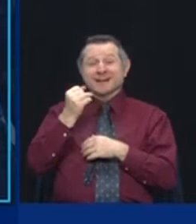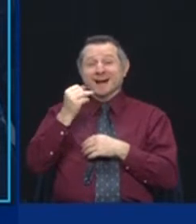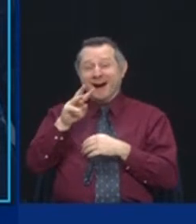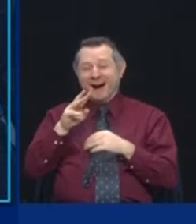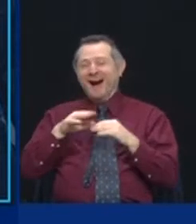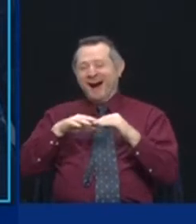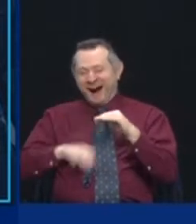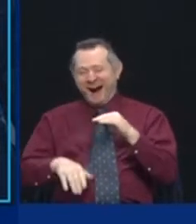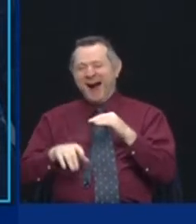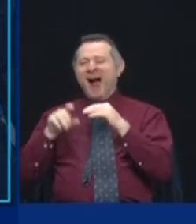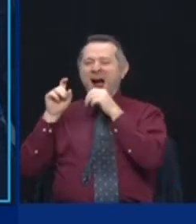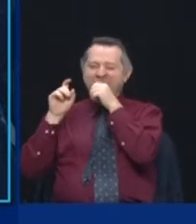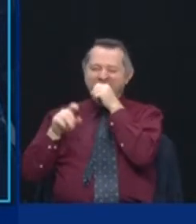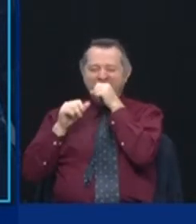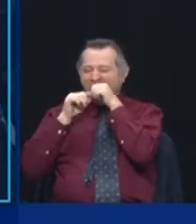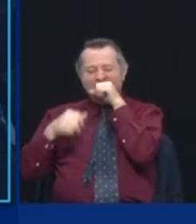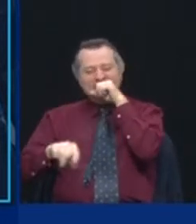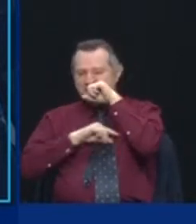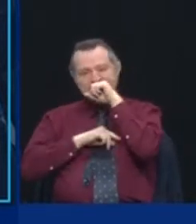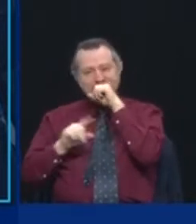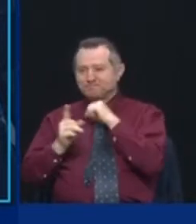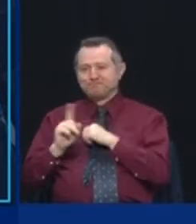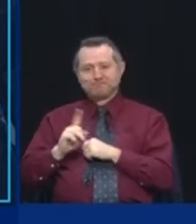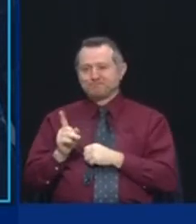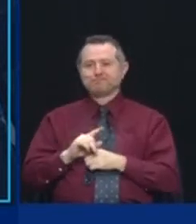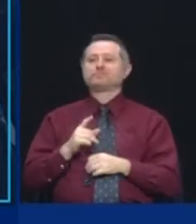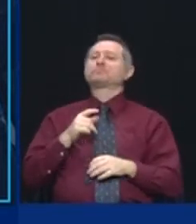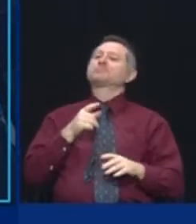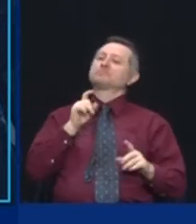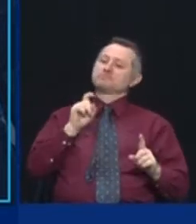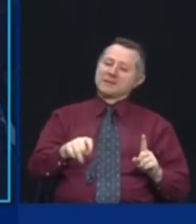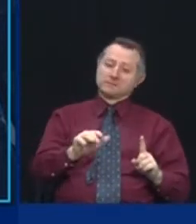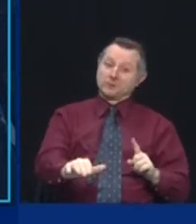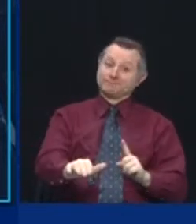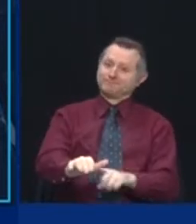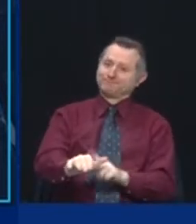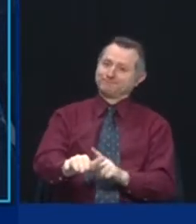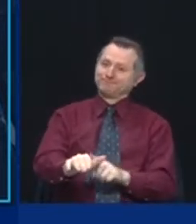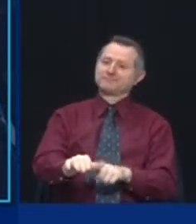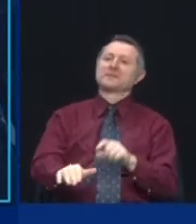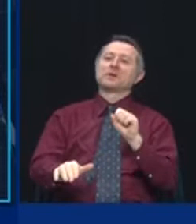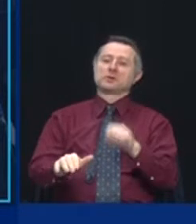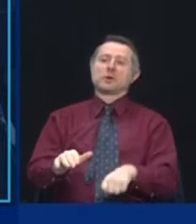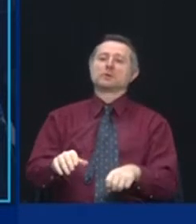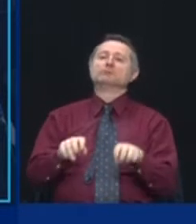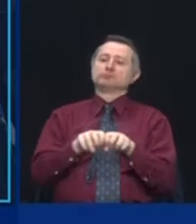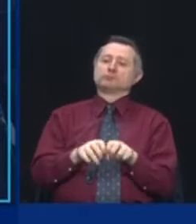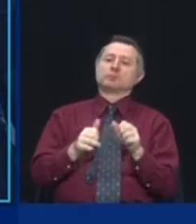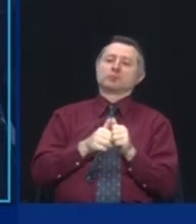SEATING. VACCINATED FAMILIES WHO HAVE A